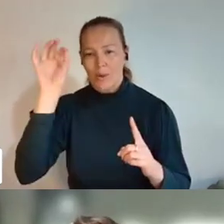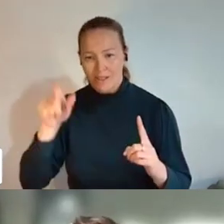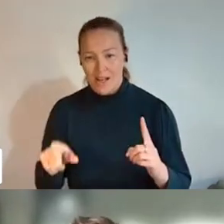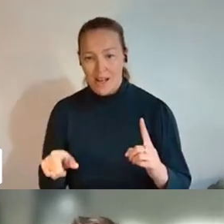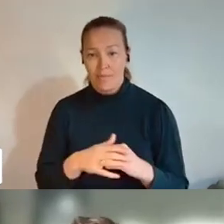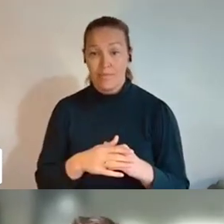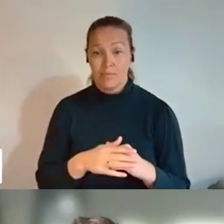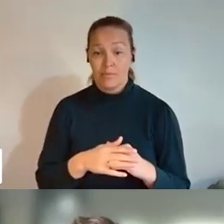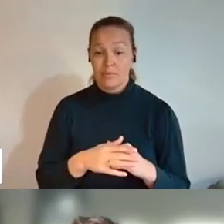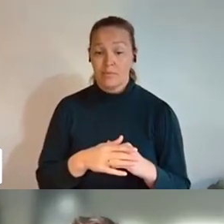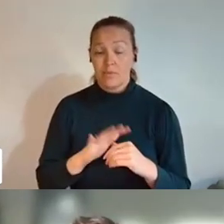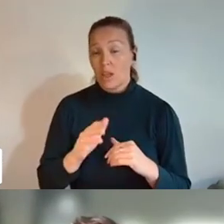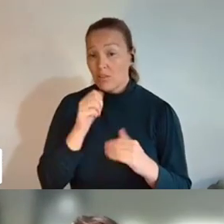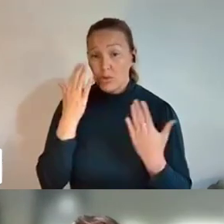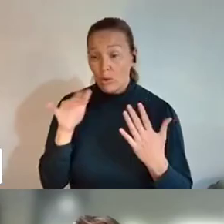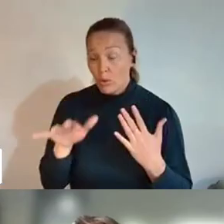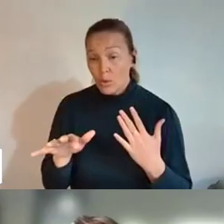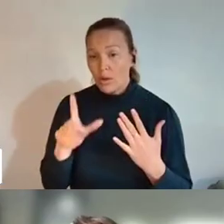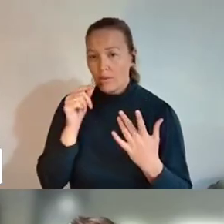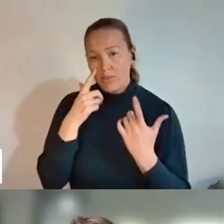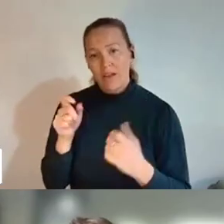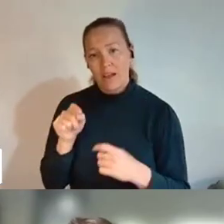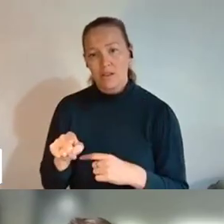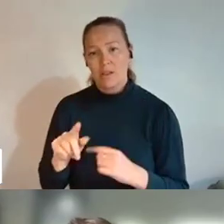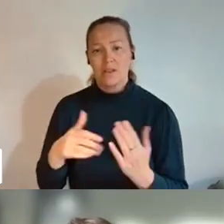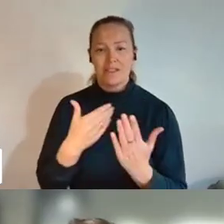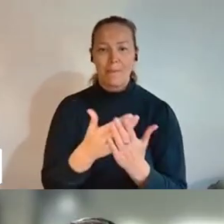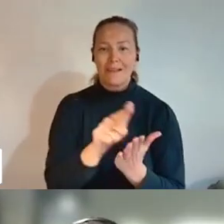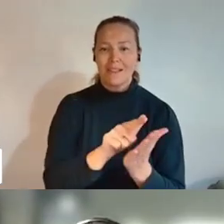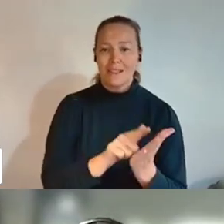local councillor is, submitting on a piece of legislation, is there a local consultation open